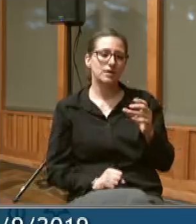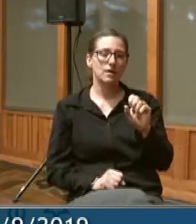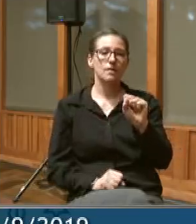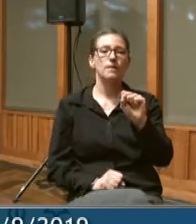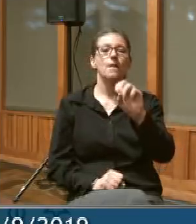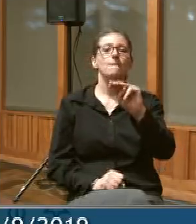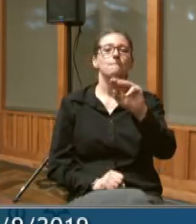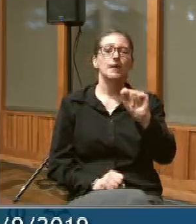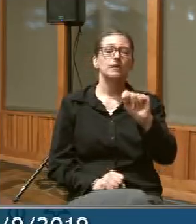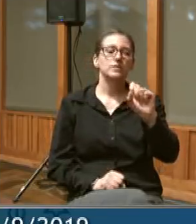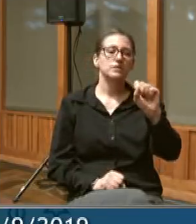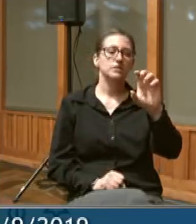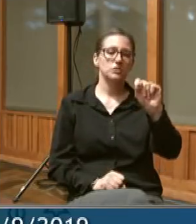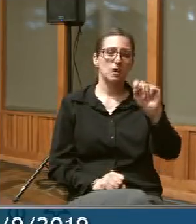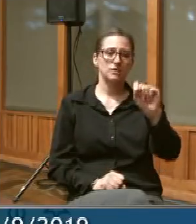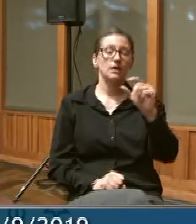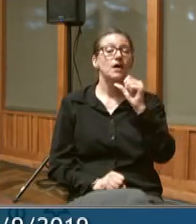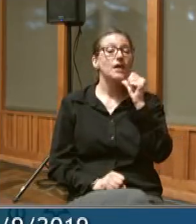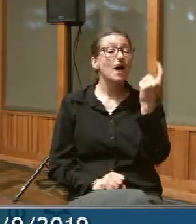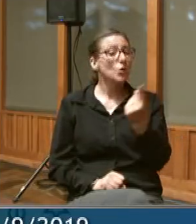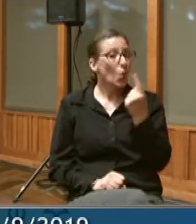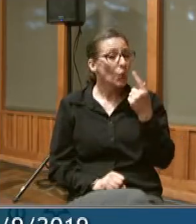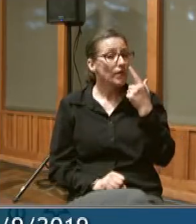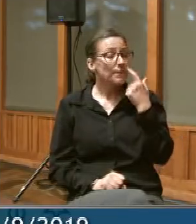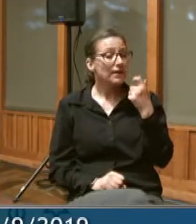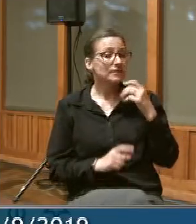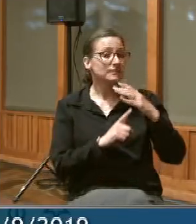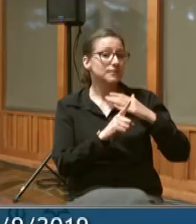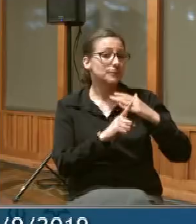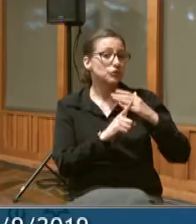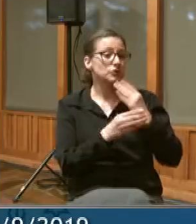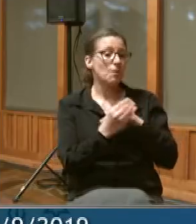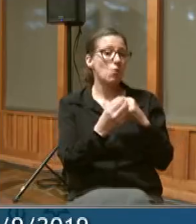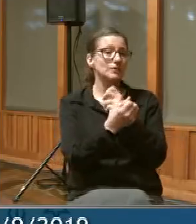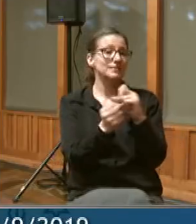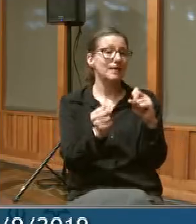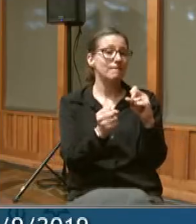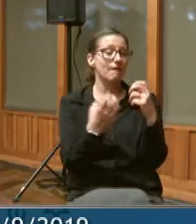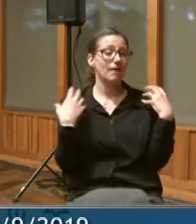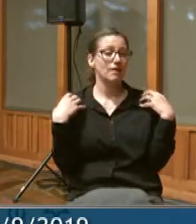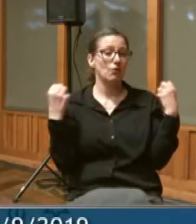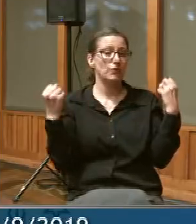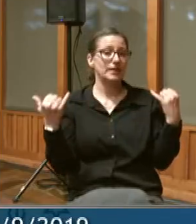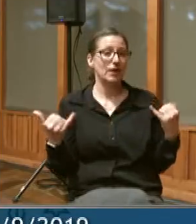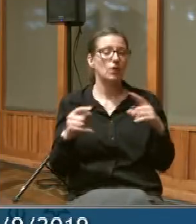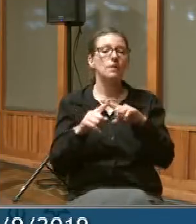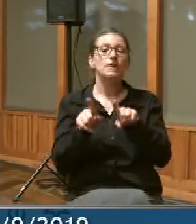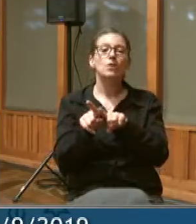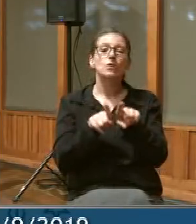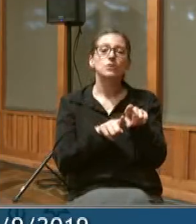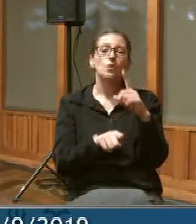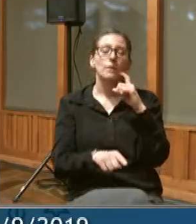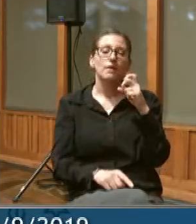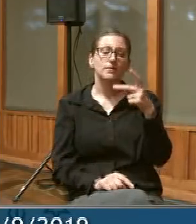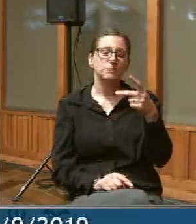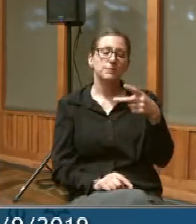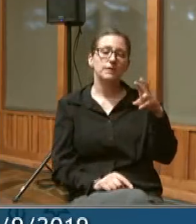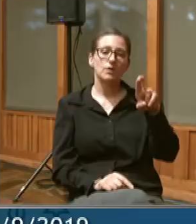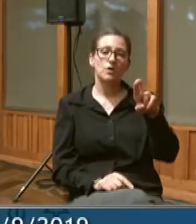THERE ARE MANY MORE SENIORS NOW EXERCISING AT MT. SCOTT. NOT ONLY BECAUSE THE